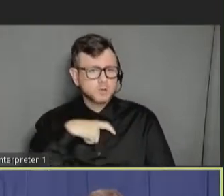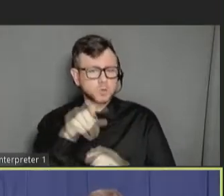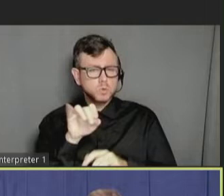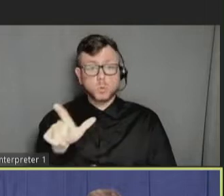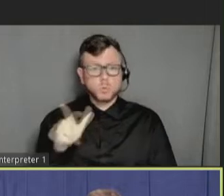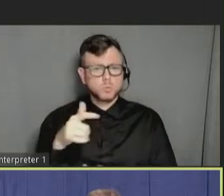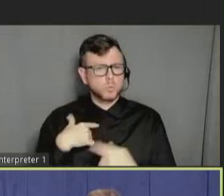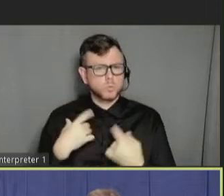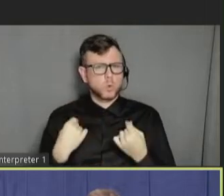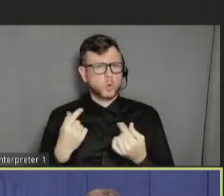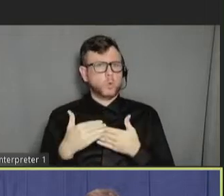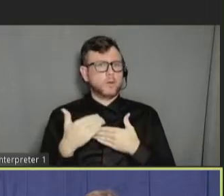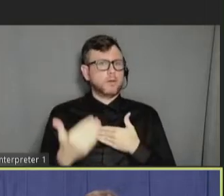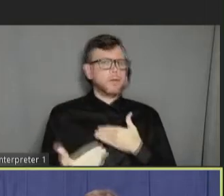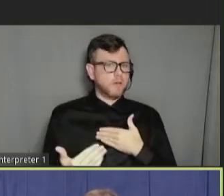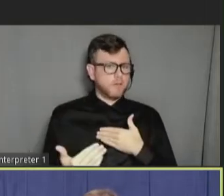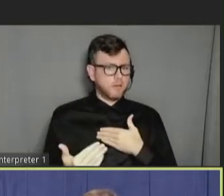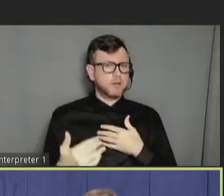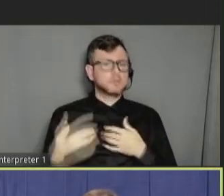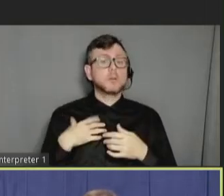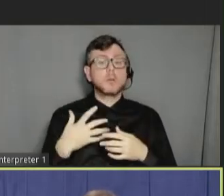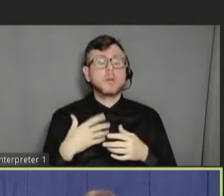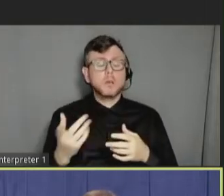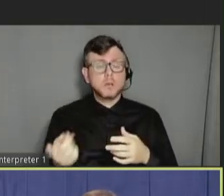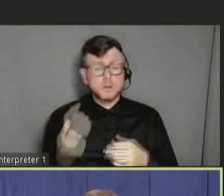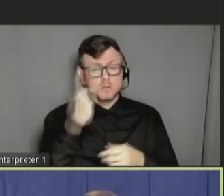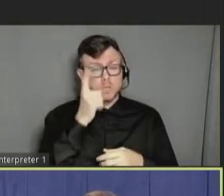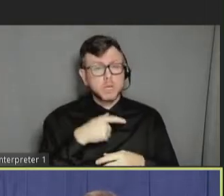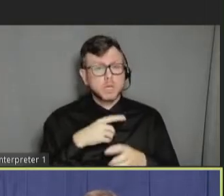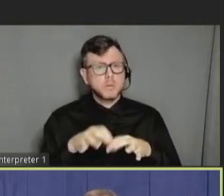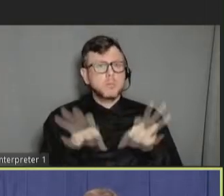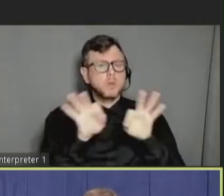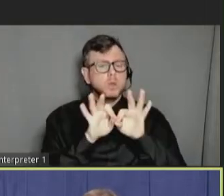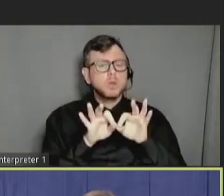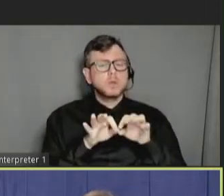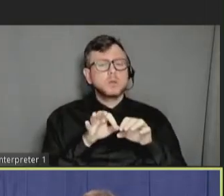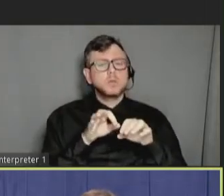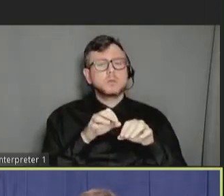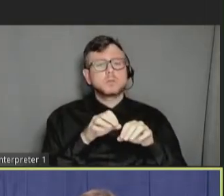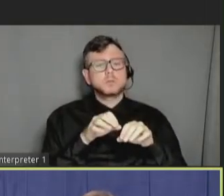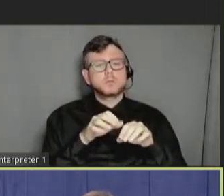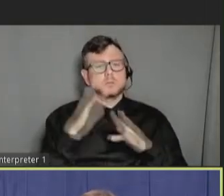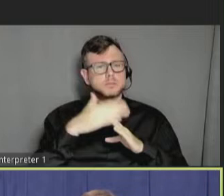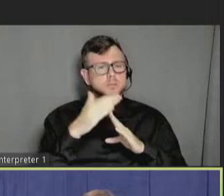in many cases, major countries around the world, the U.S., Brazil, China, and India,